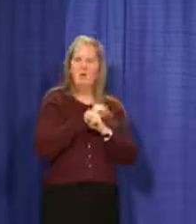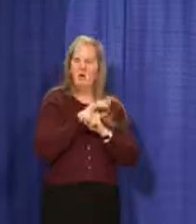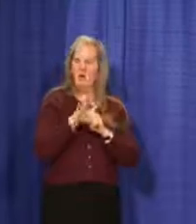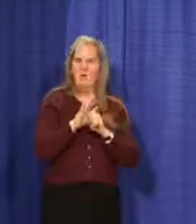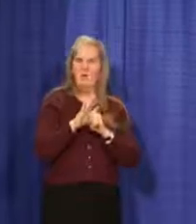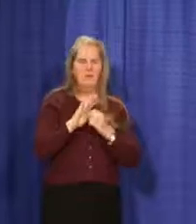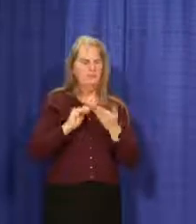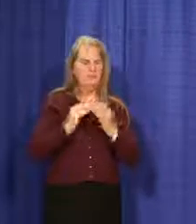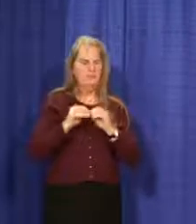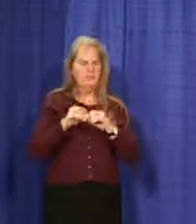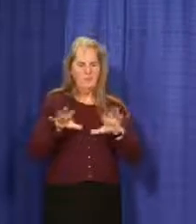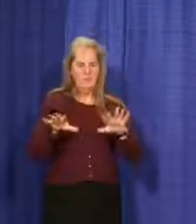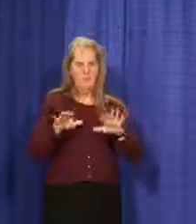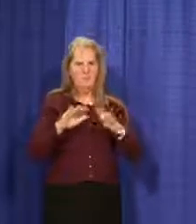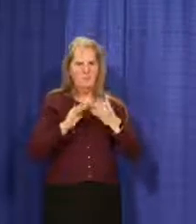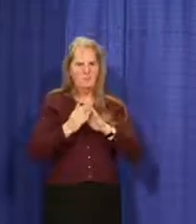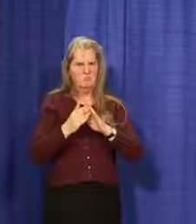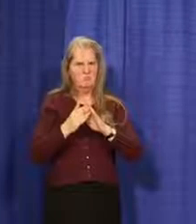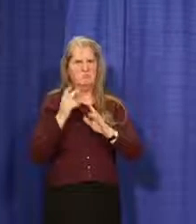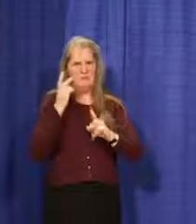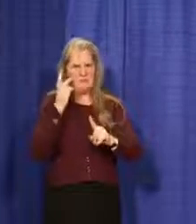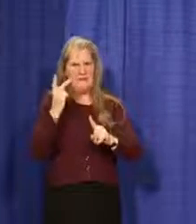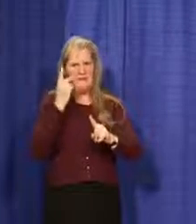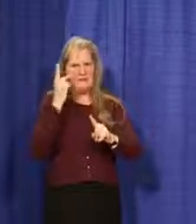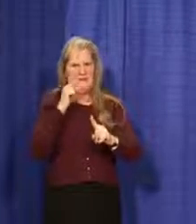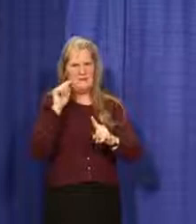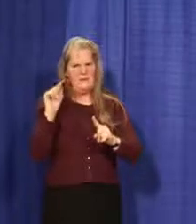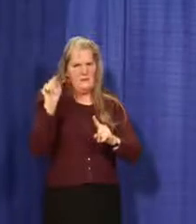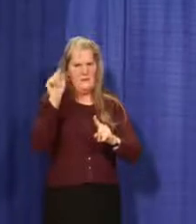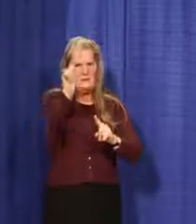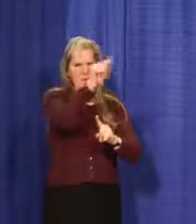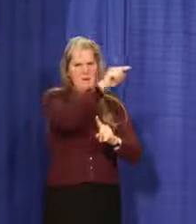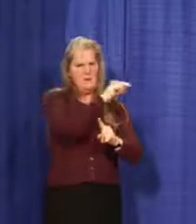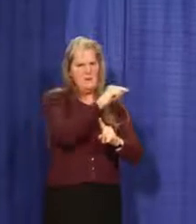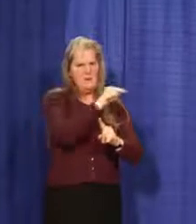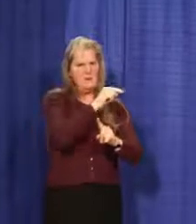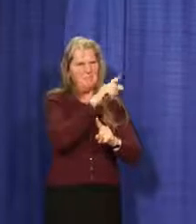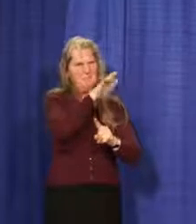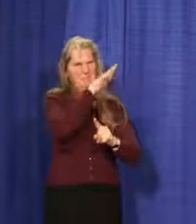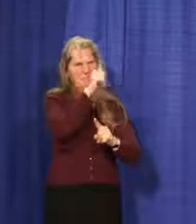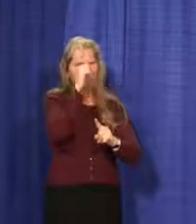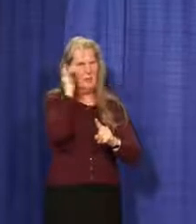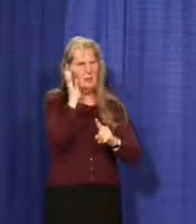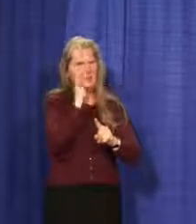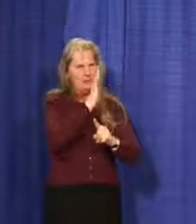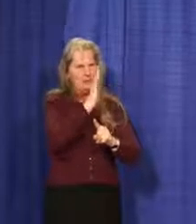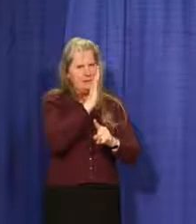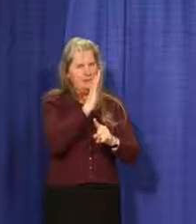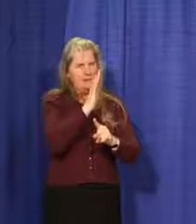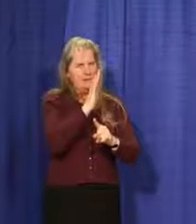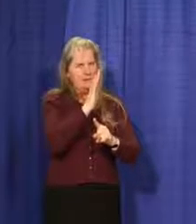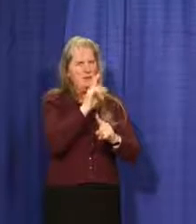community spread even in smaller communities in Alaska. So it is a very different